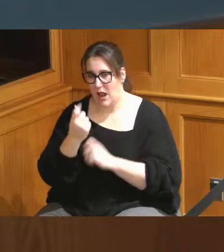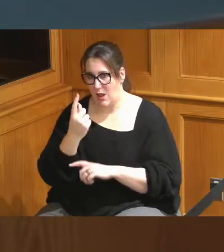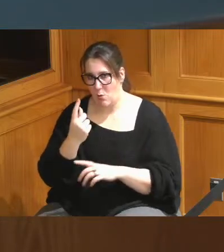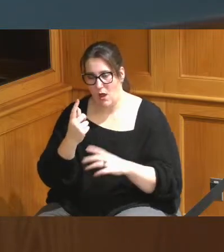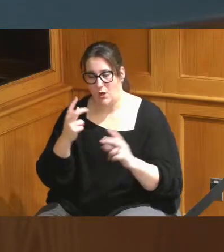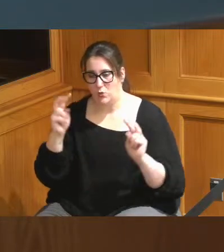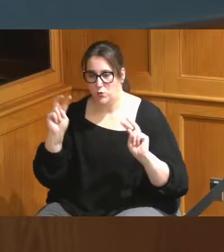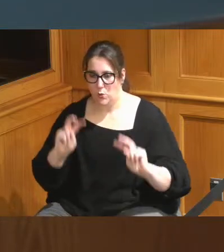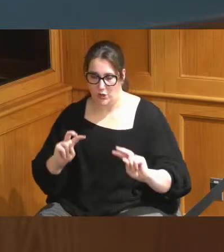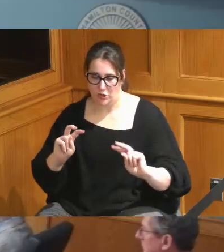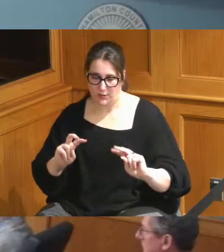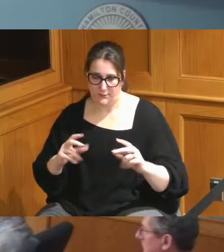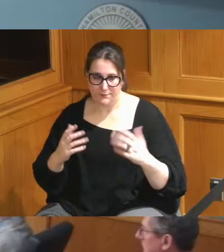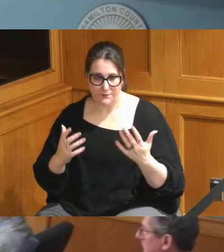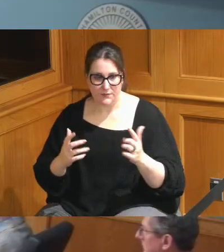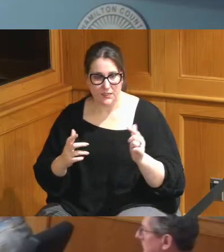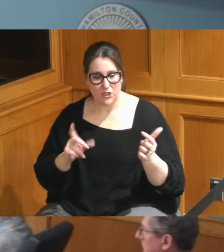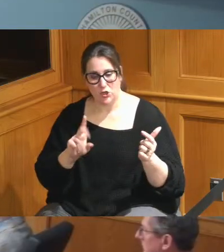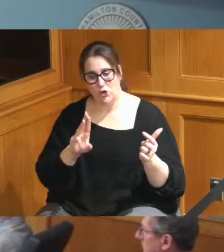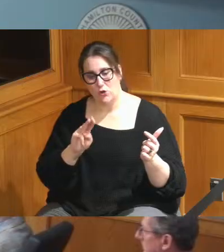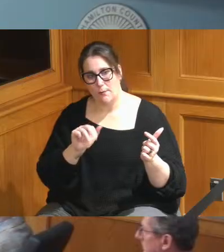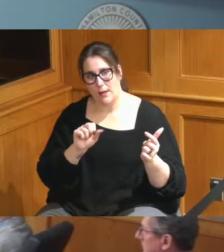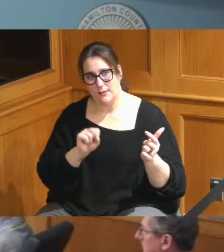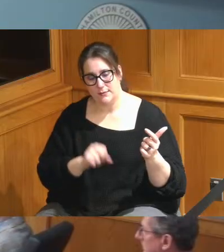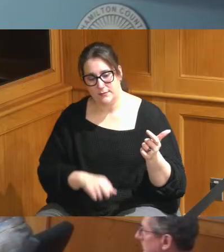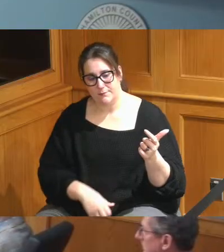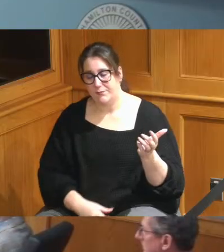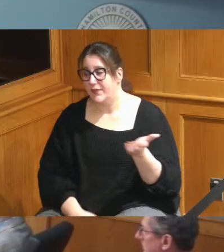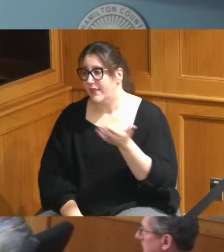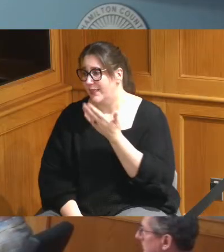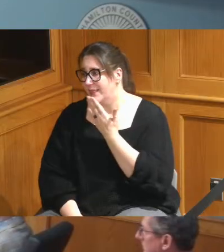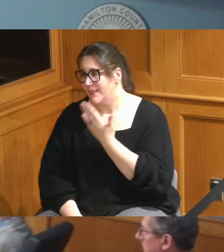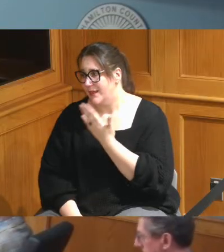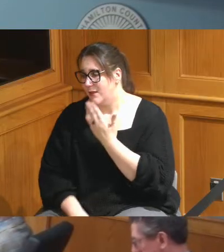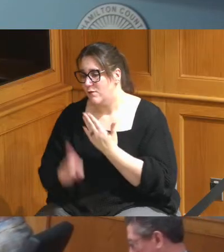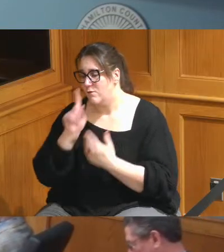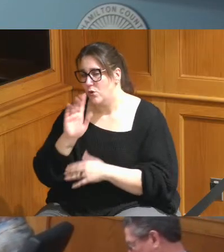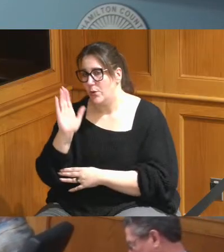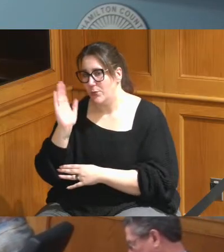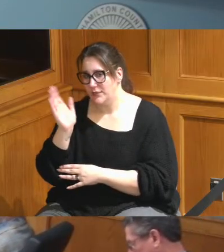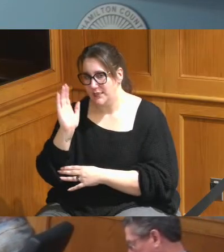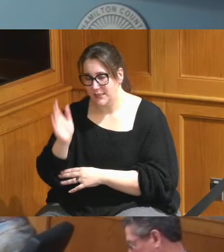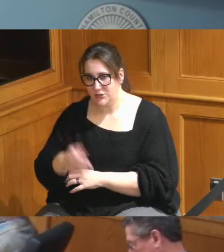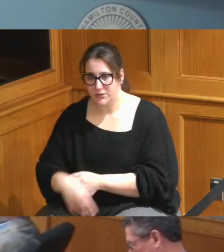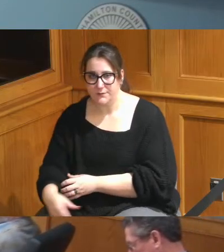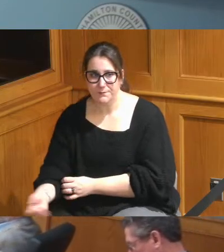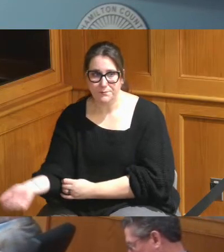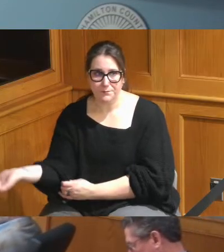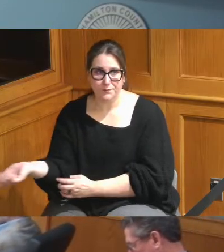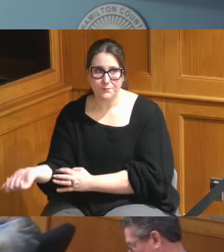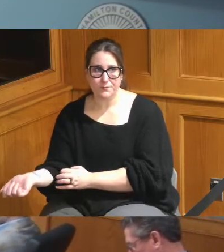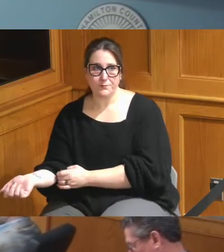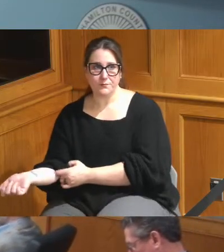watching. Commissioner Summerow Dumas, thank you. Thank you for your presentations. I have quite a